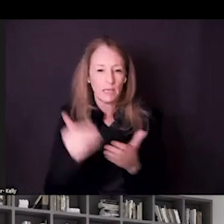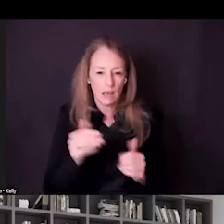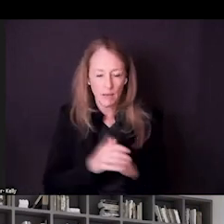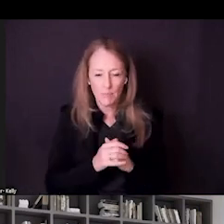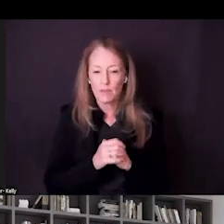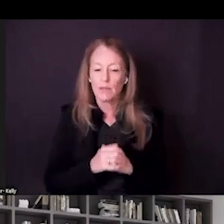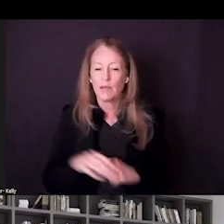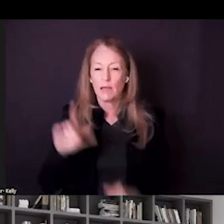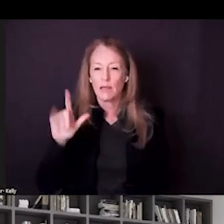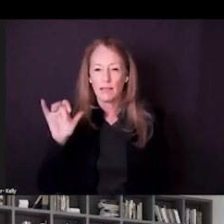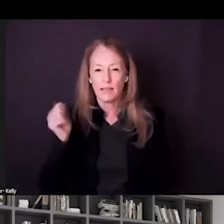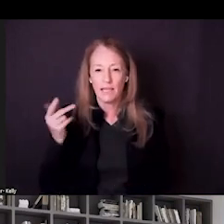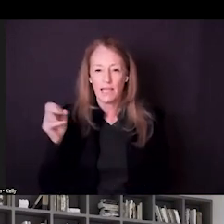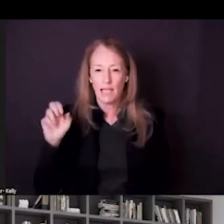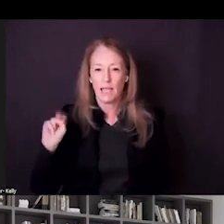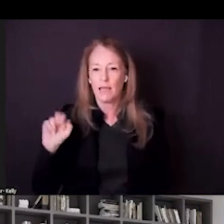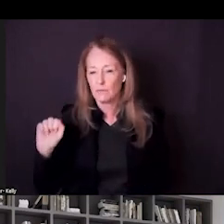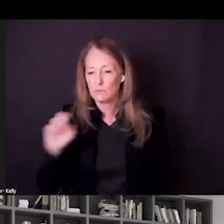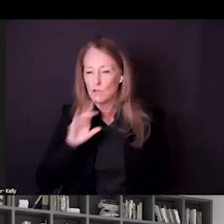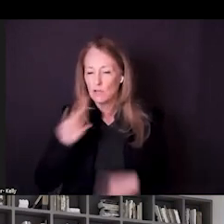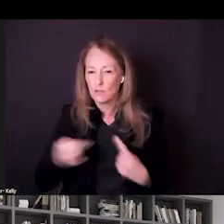ARE GOING TO TALK ABOUT THOSE MODELS ABOUT SHOULD CRISIS CARE